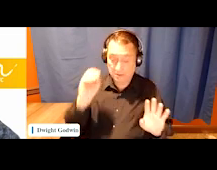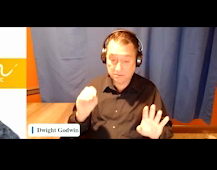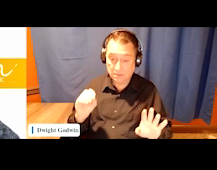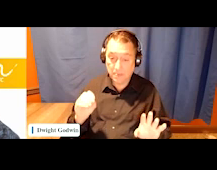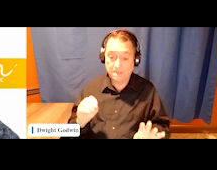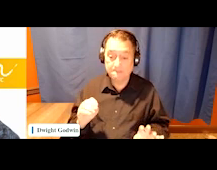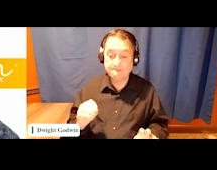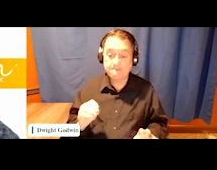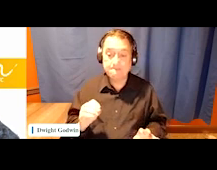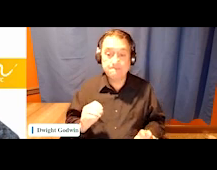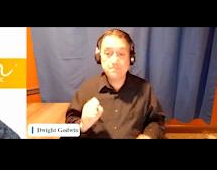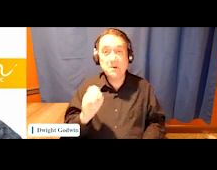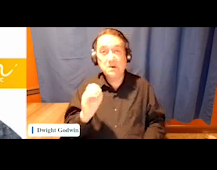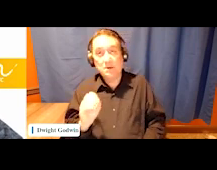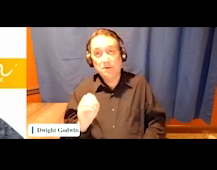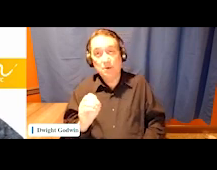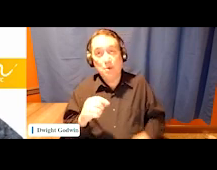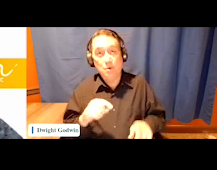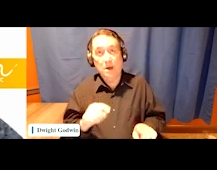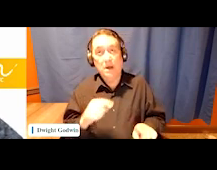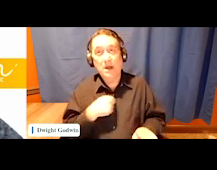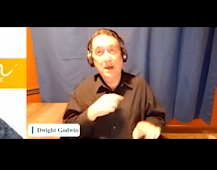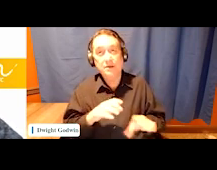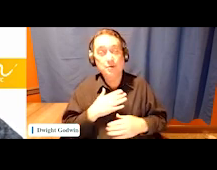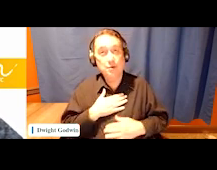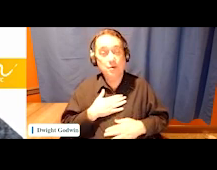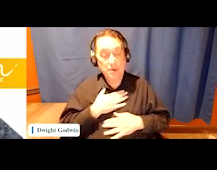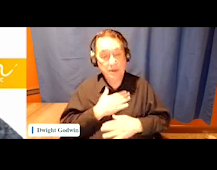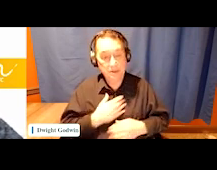And so, while I do enjoy supporting others,